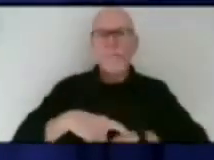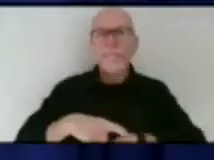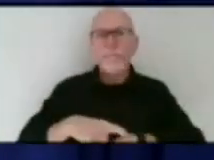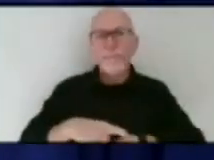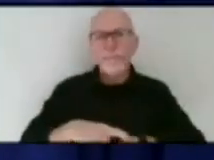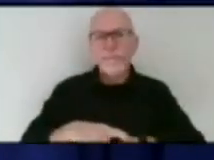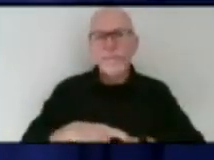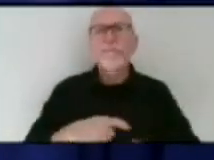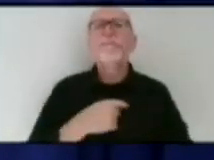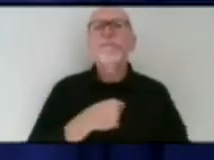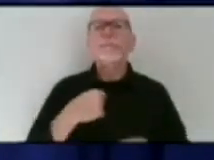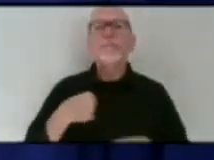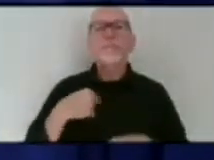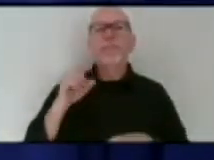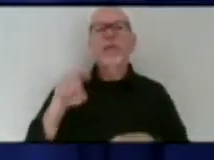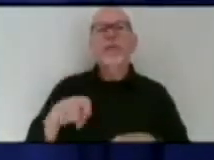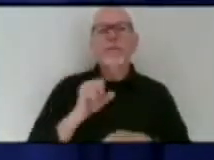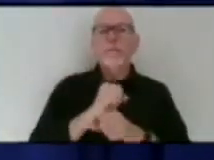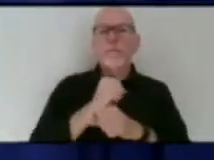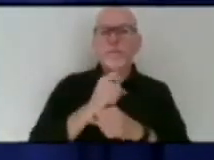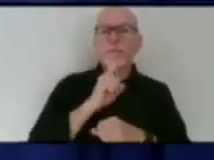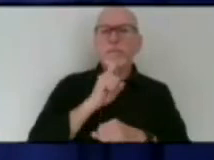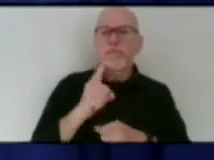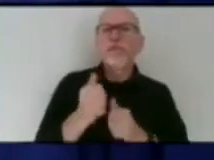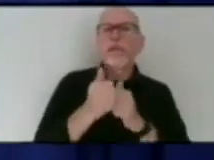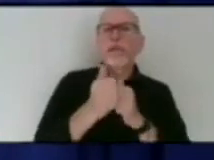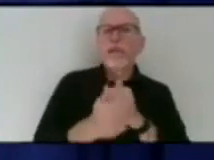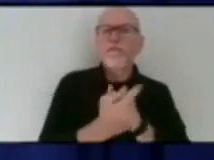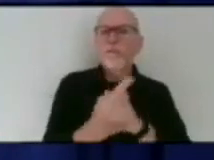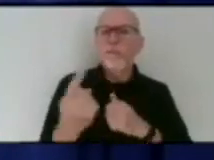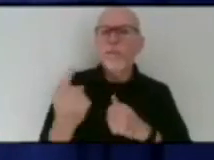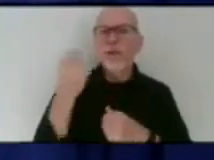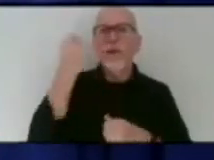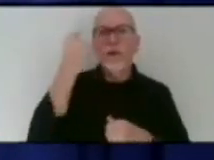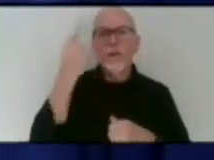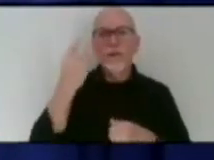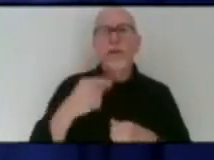to make sure everyone understands that. Just look at the last two weeks to your